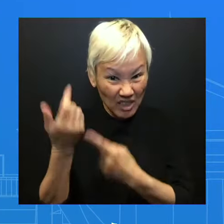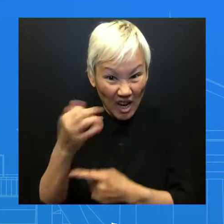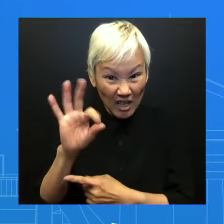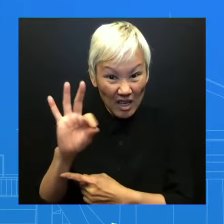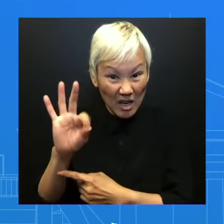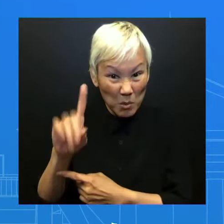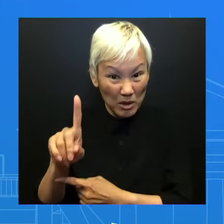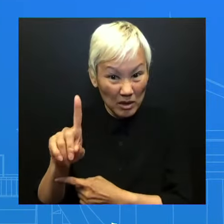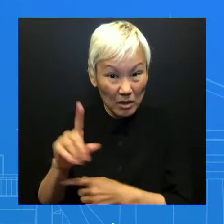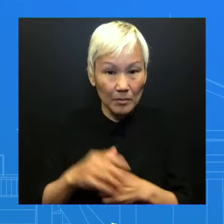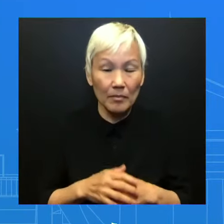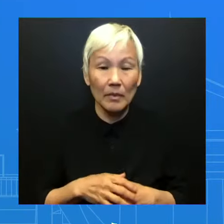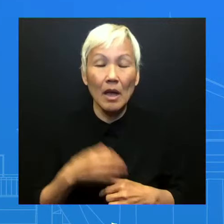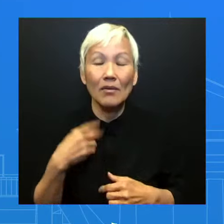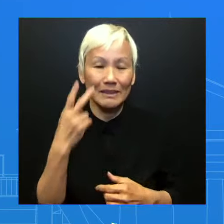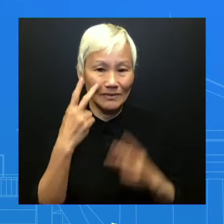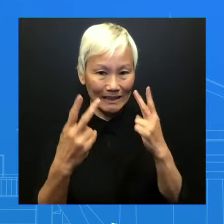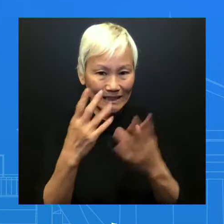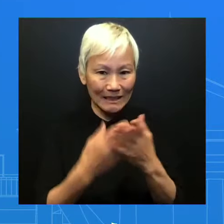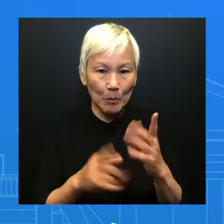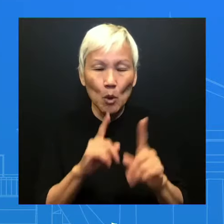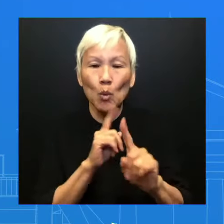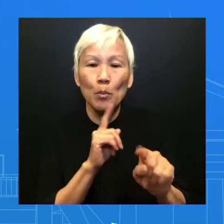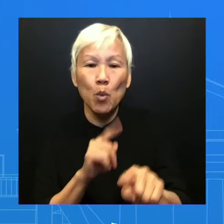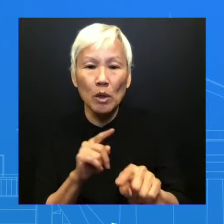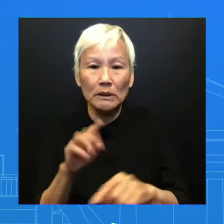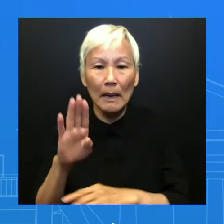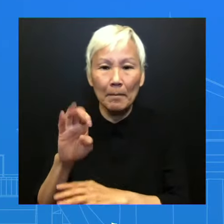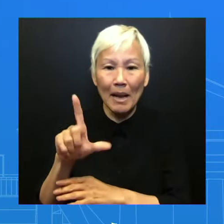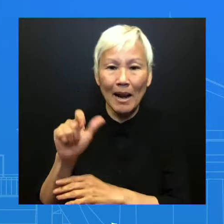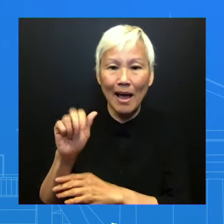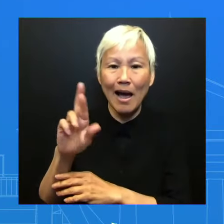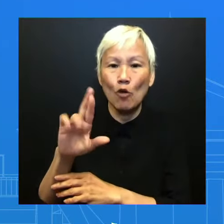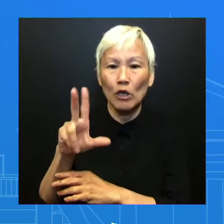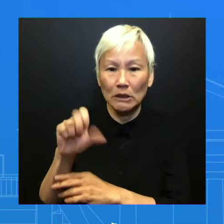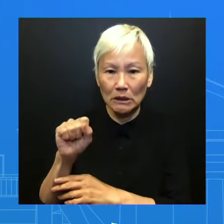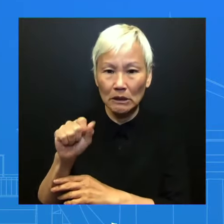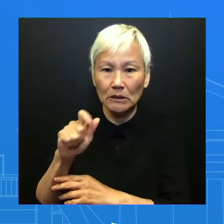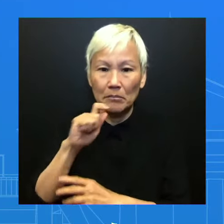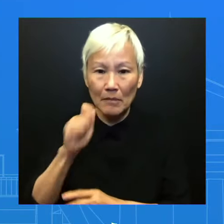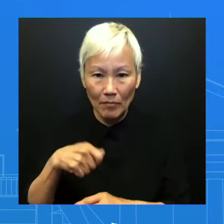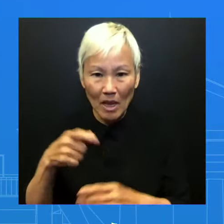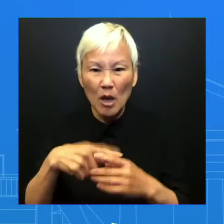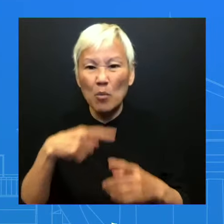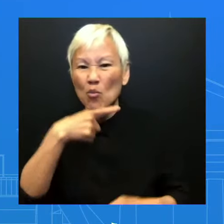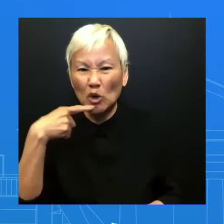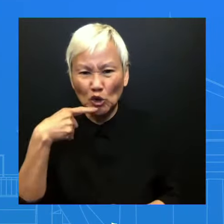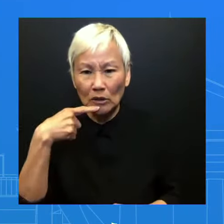certainly, the implications here. We have not seen any reason to adjust our own nuclear posture -- you've heard us say that before --